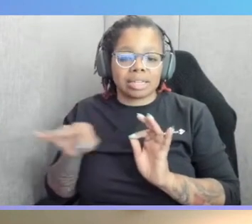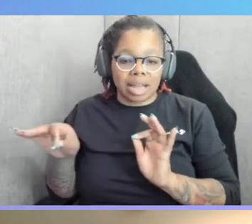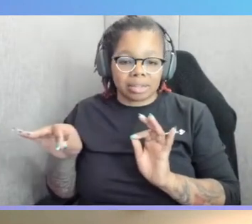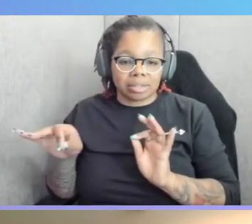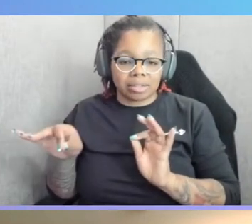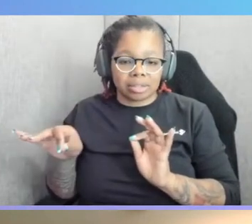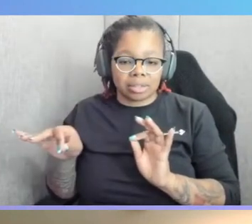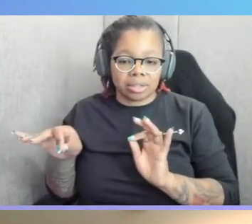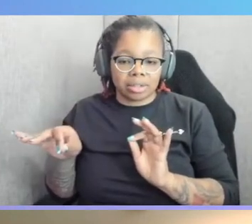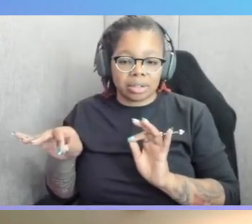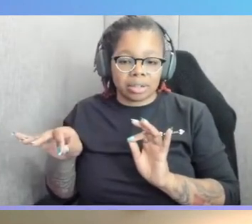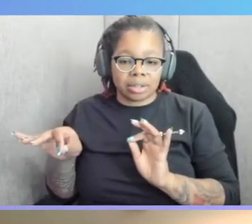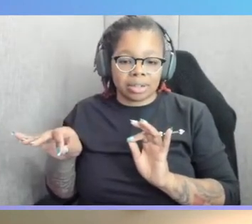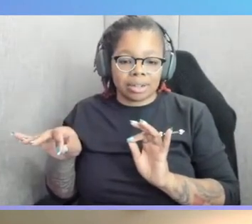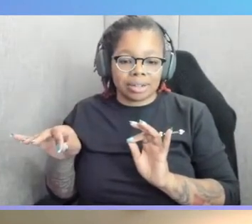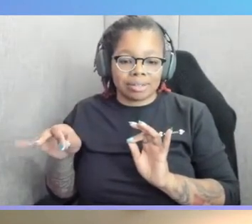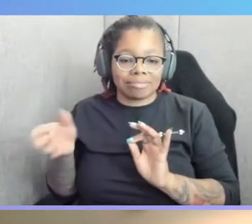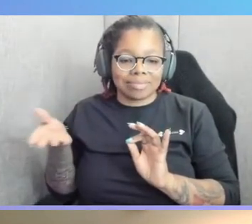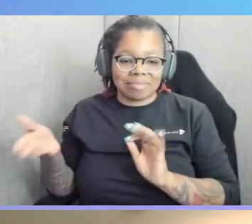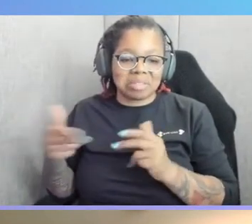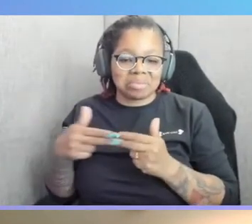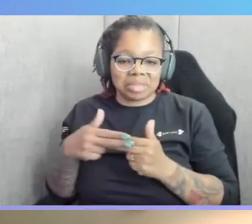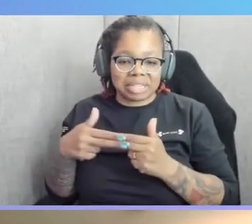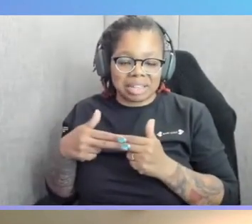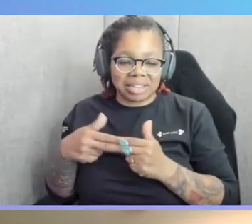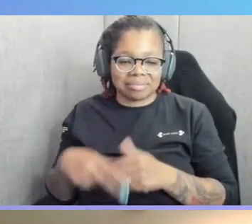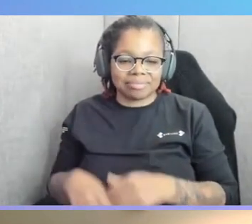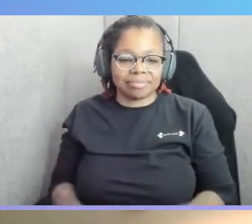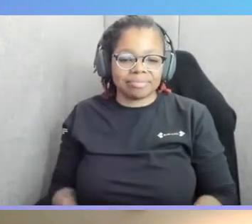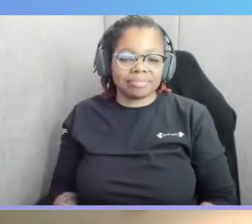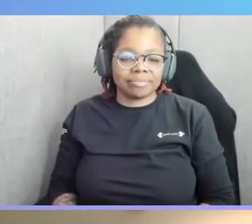on, uh, the text that is also on the slide. Um, so, so some of